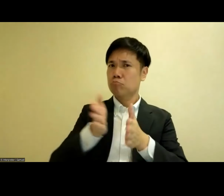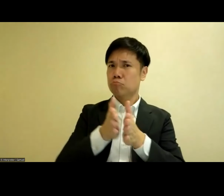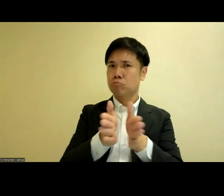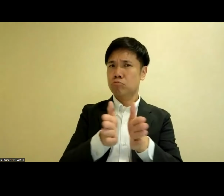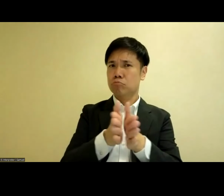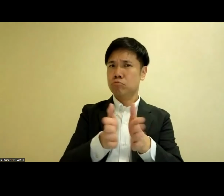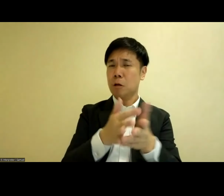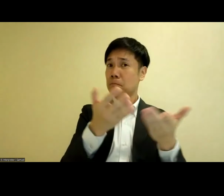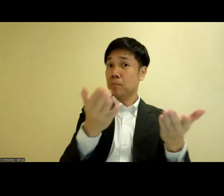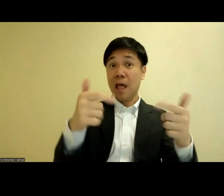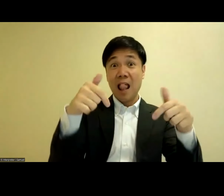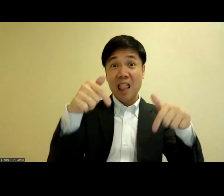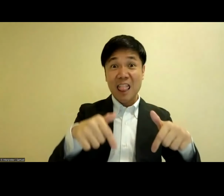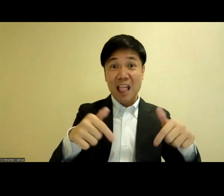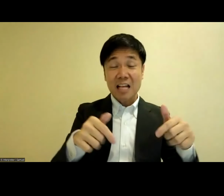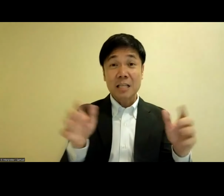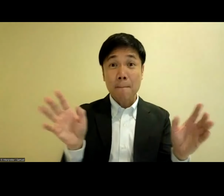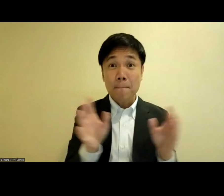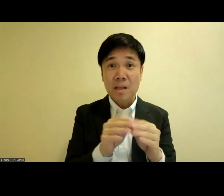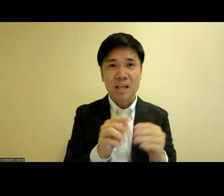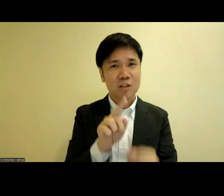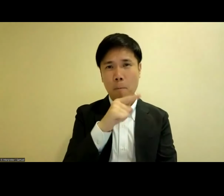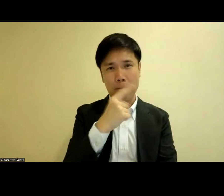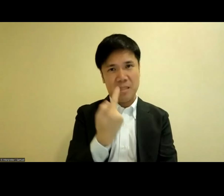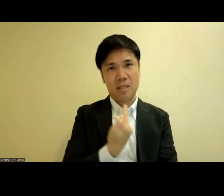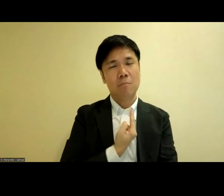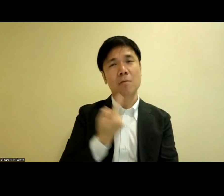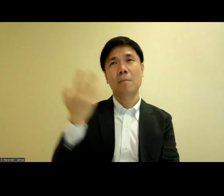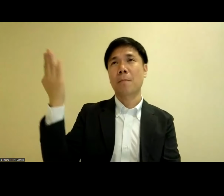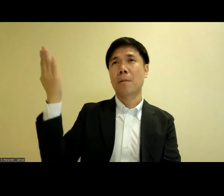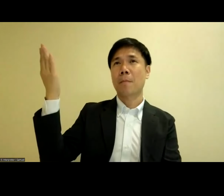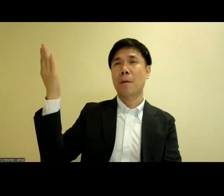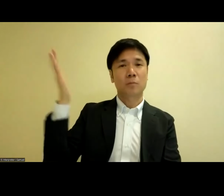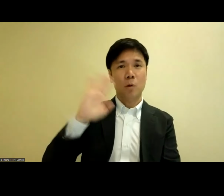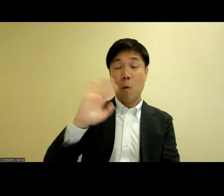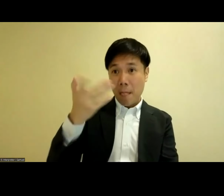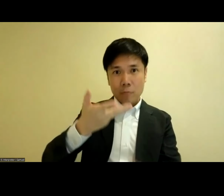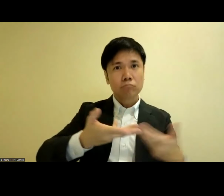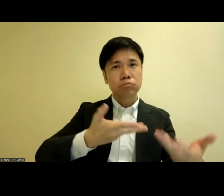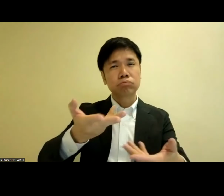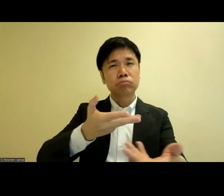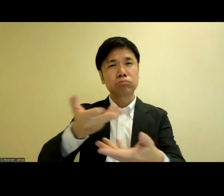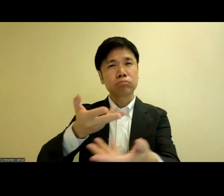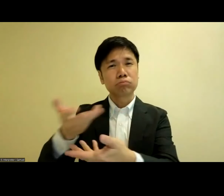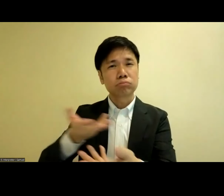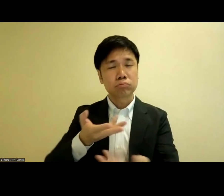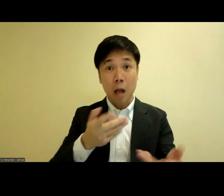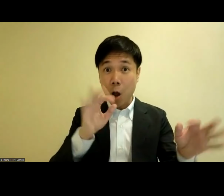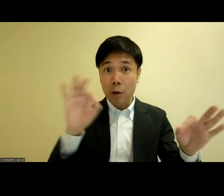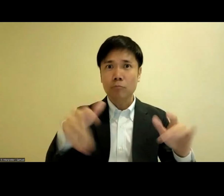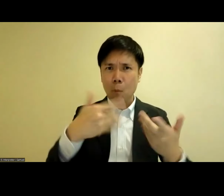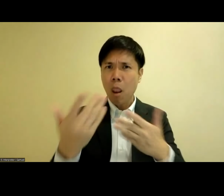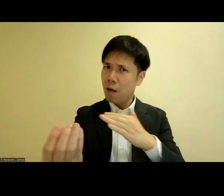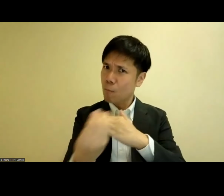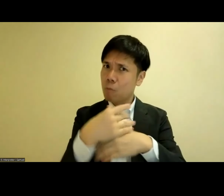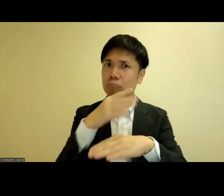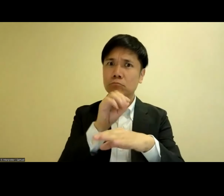be an interactive, participatory opportunity, a consultation for you to share your experience,